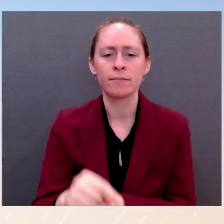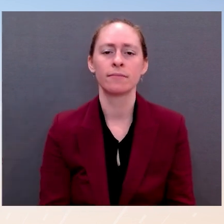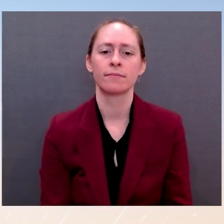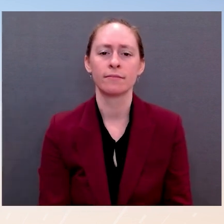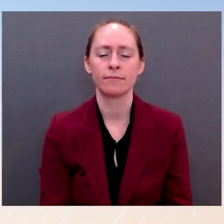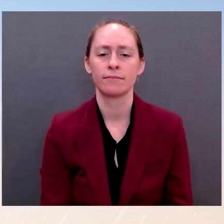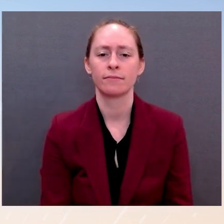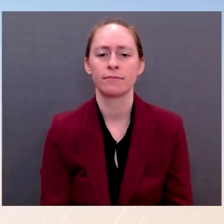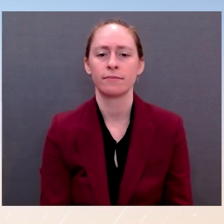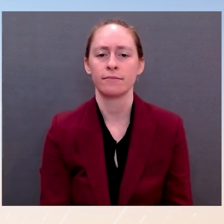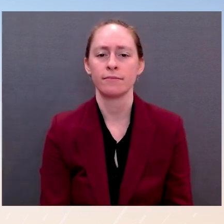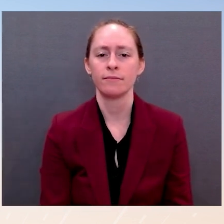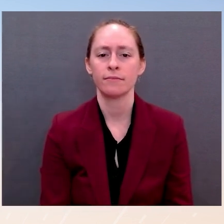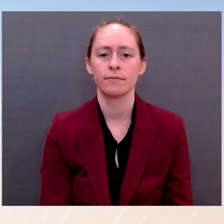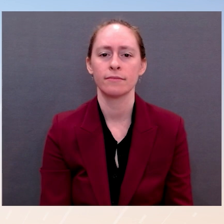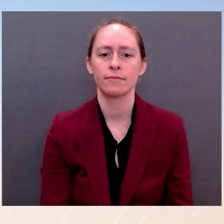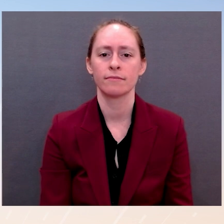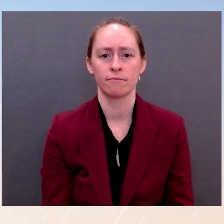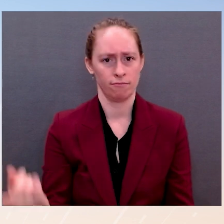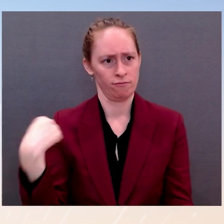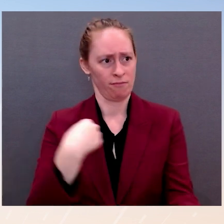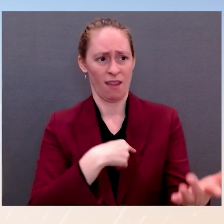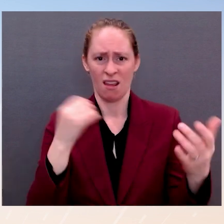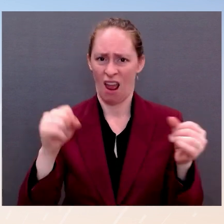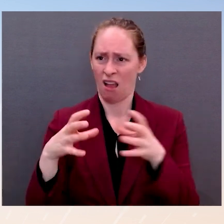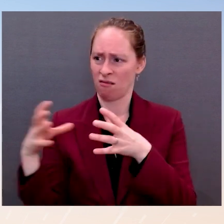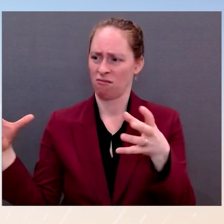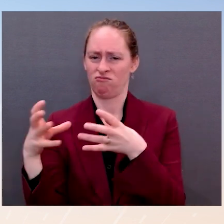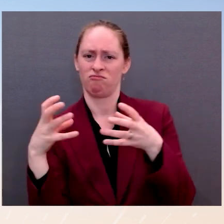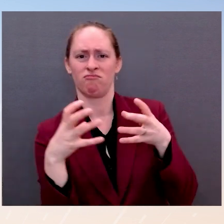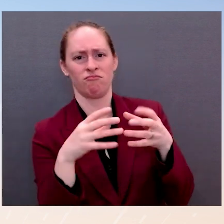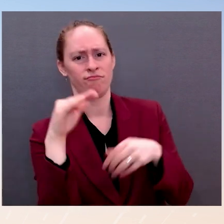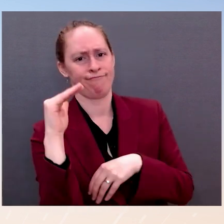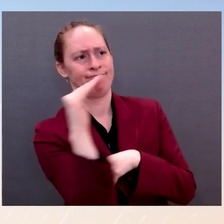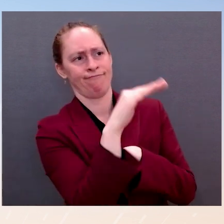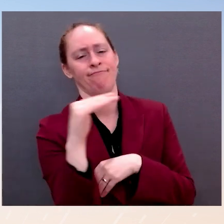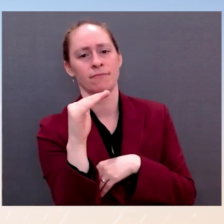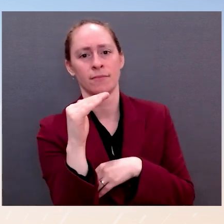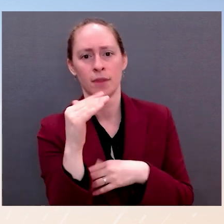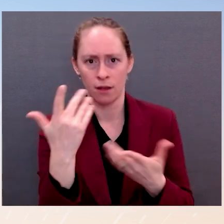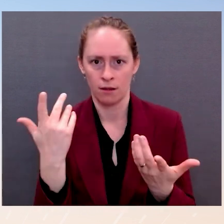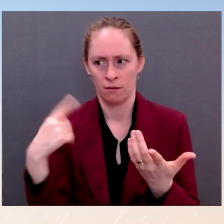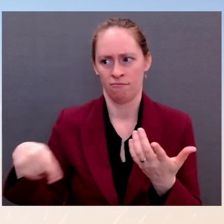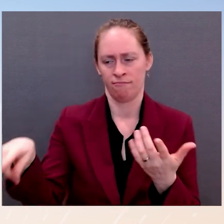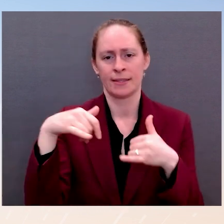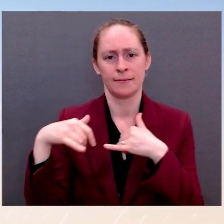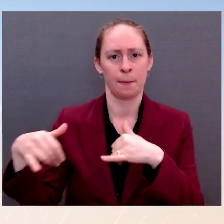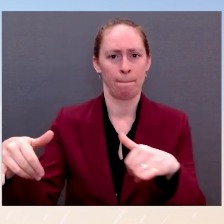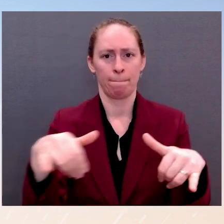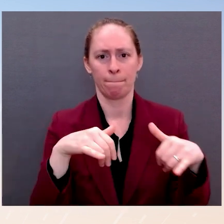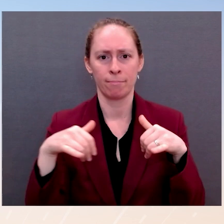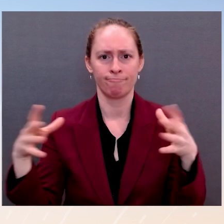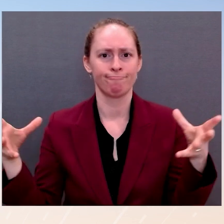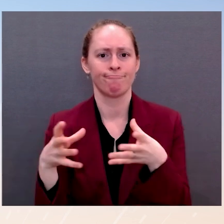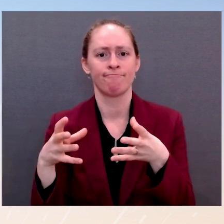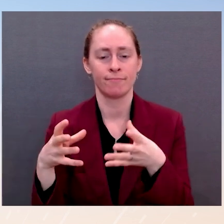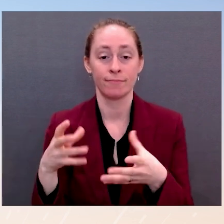it's important for us to lend those voices. So now let's get the program started. I'd like to introduce Dr. Kimberly Jeffries Leonard.